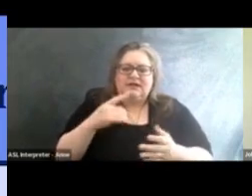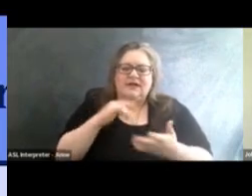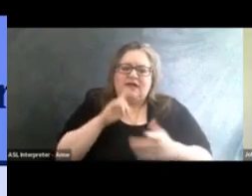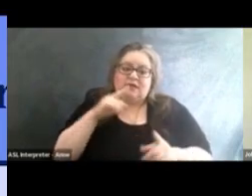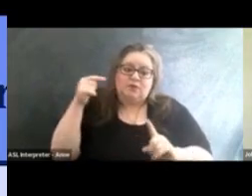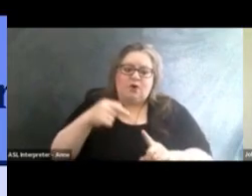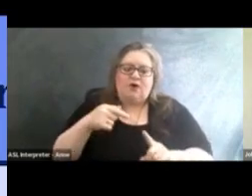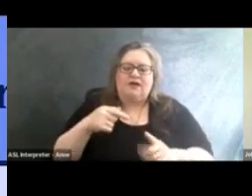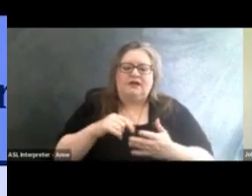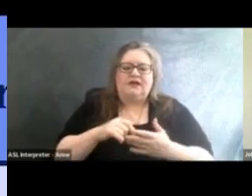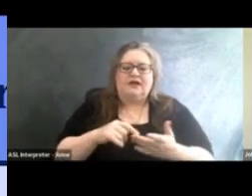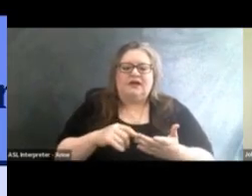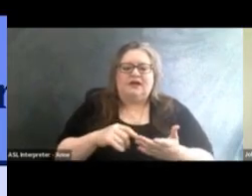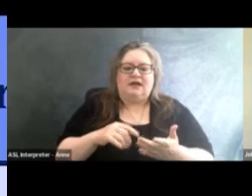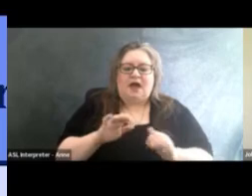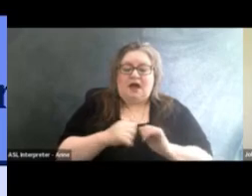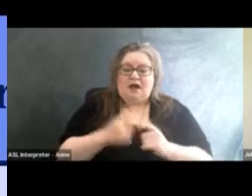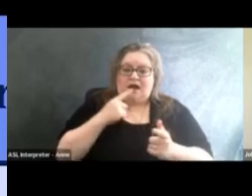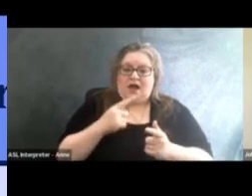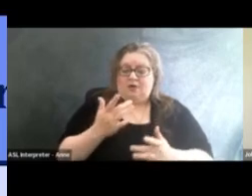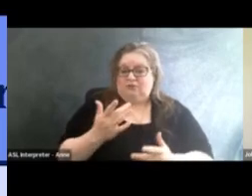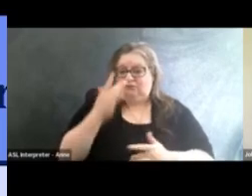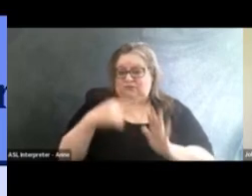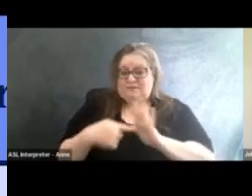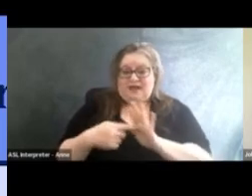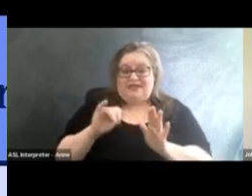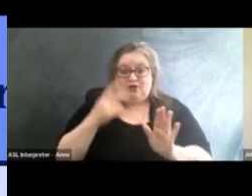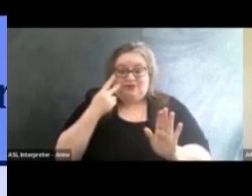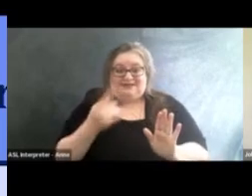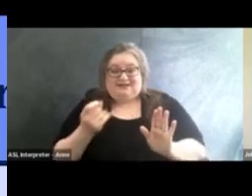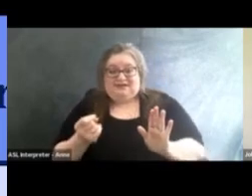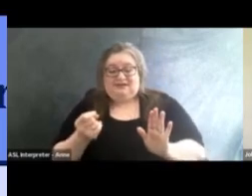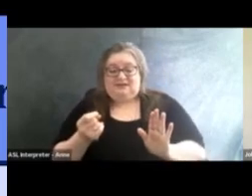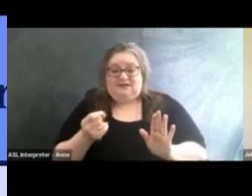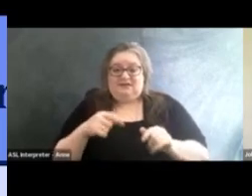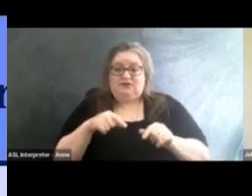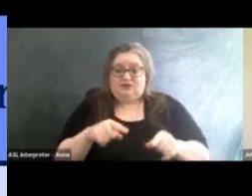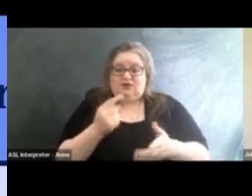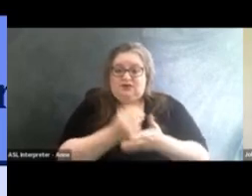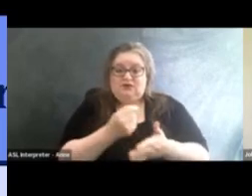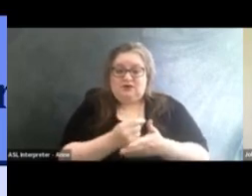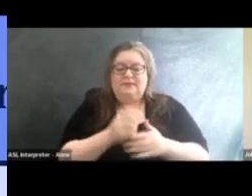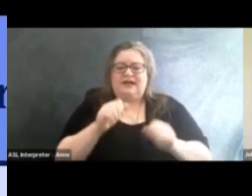which the impairment manifests that you would see it, see it in treatment, can vary by things